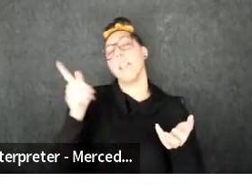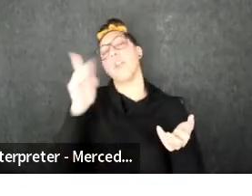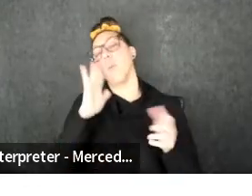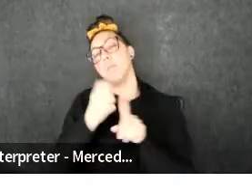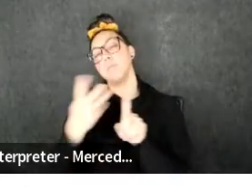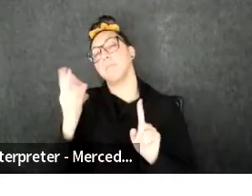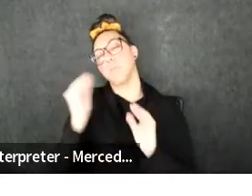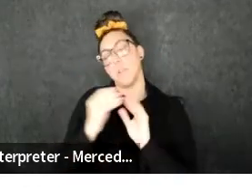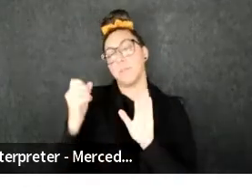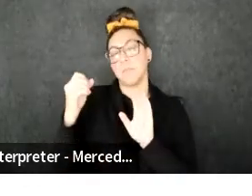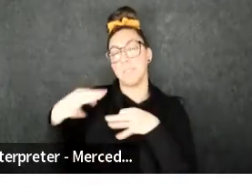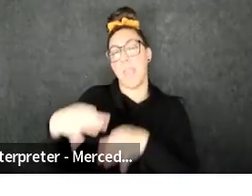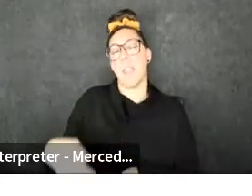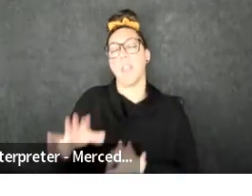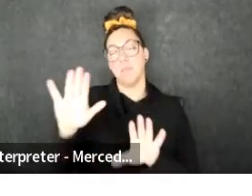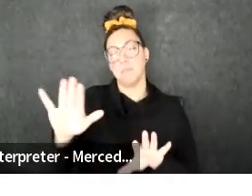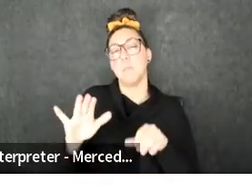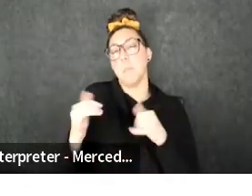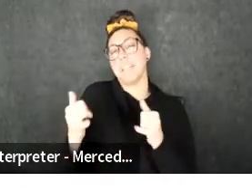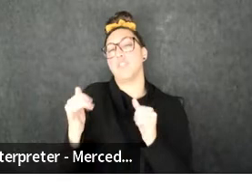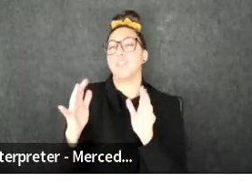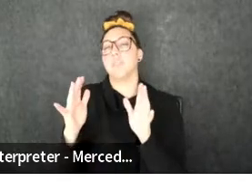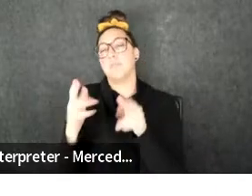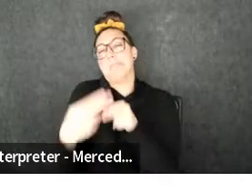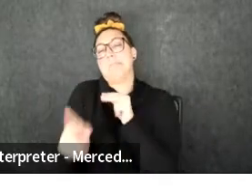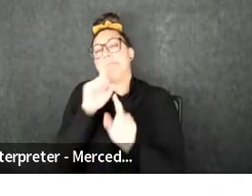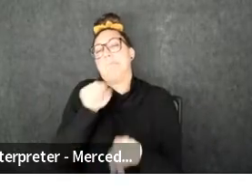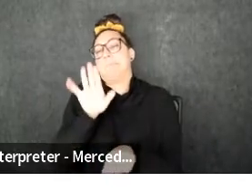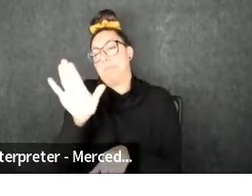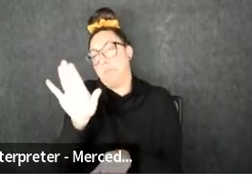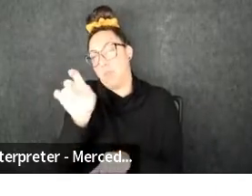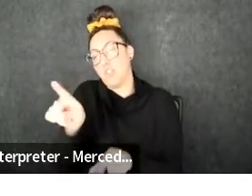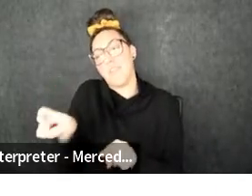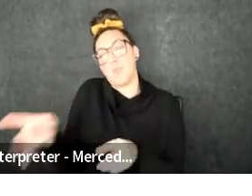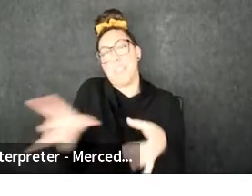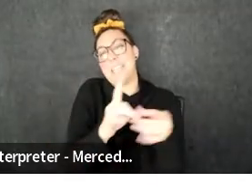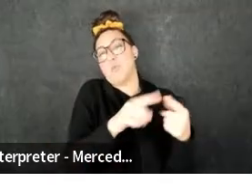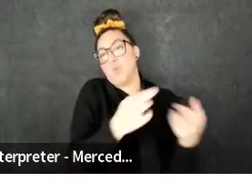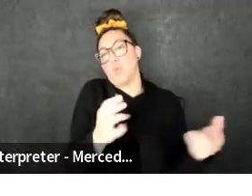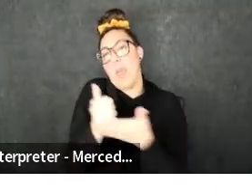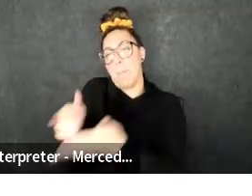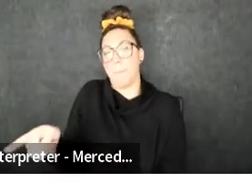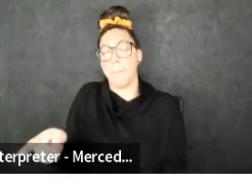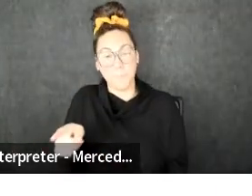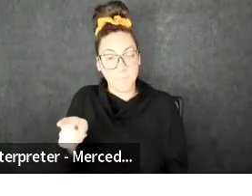So just a sort of preview or short answer to that question. So to focus on goals.